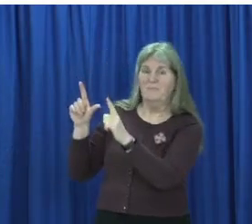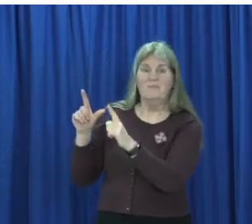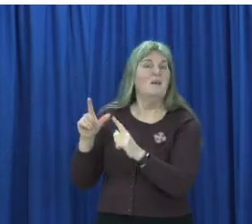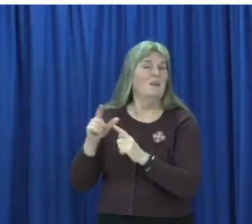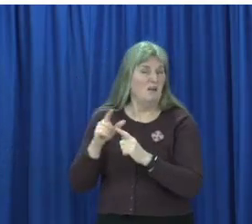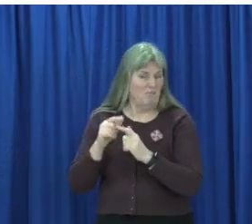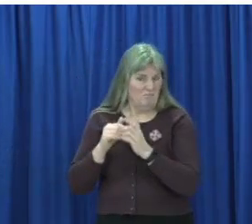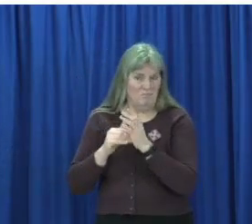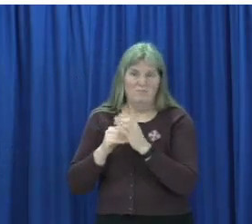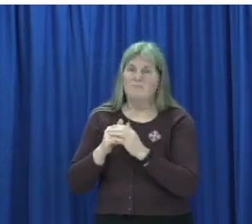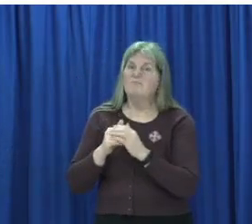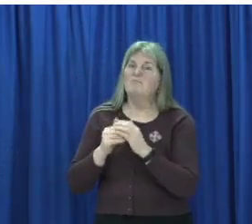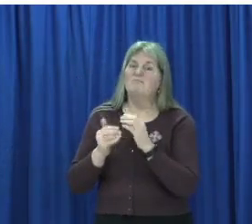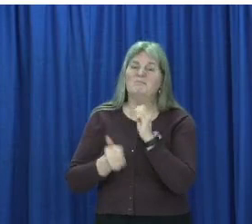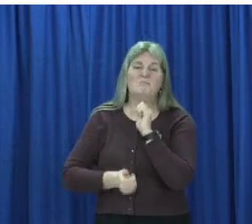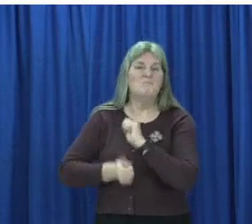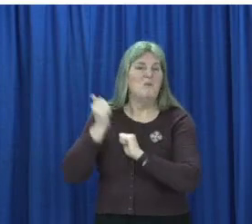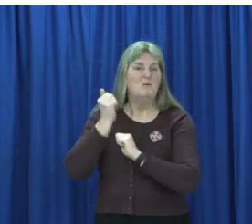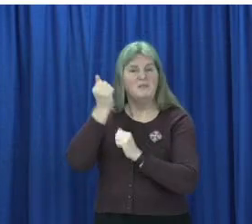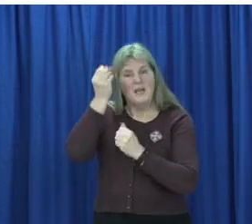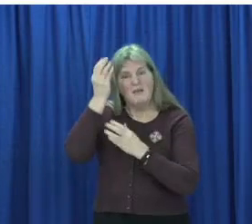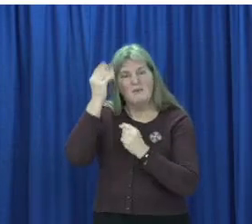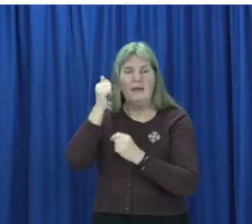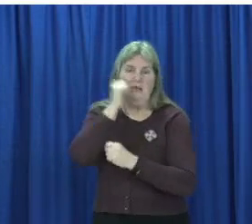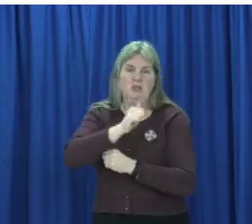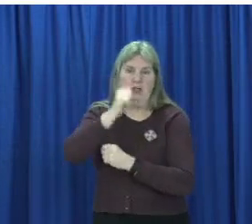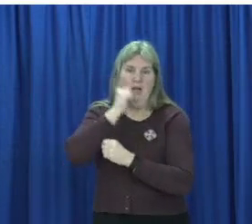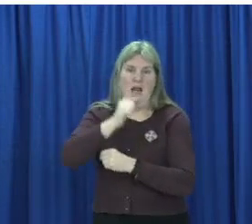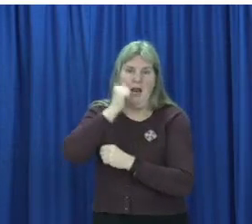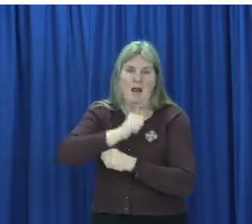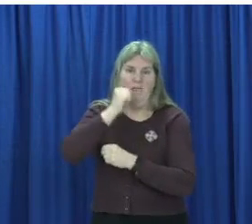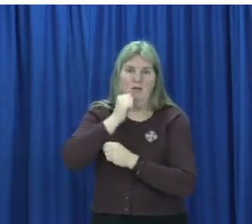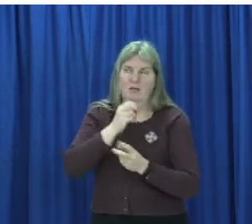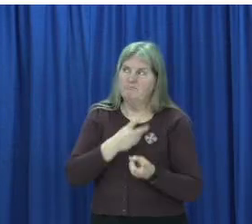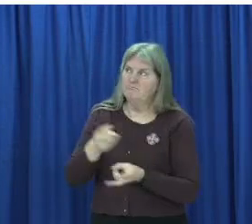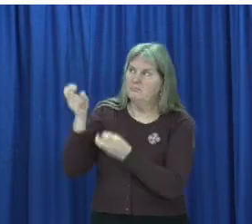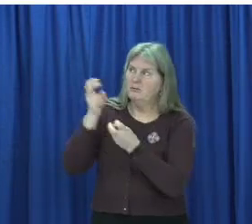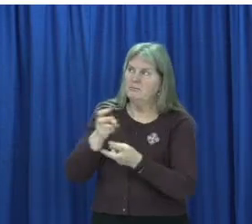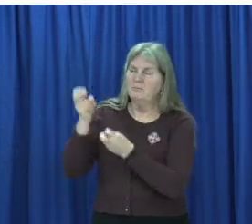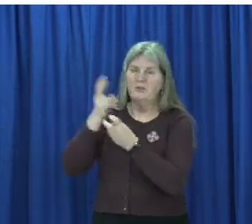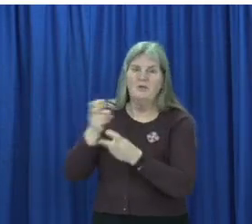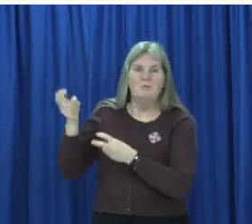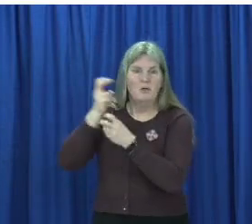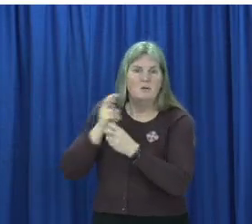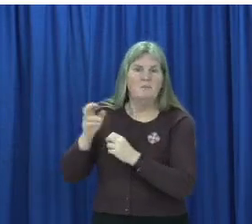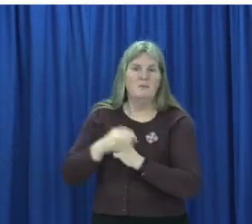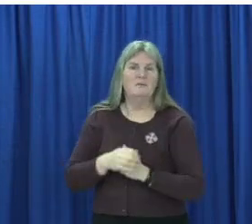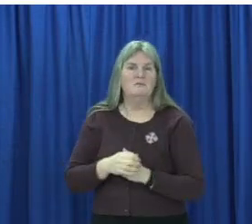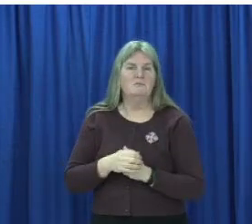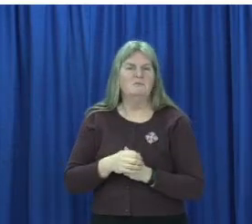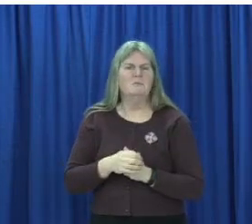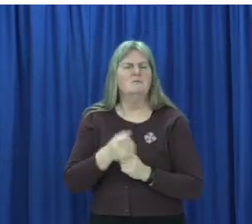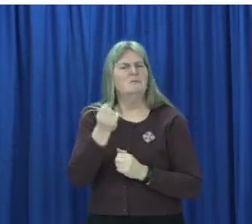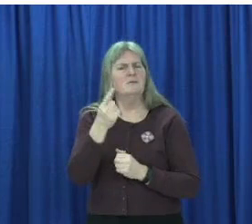with most metrics updated daily Monday through Friday. We will continue to work on this new tool to keep